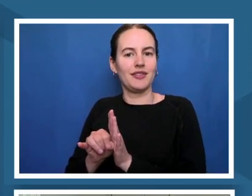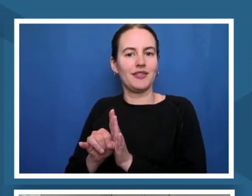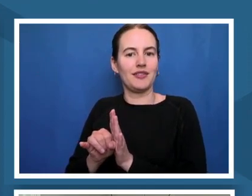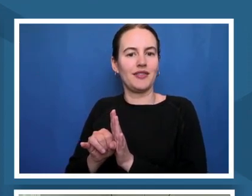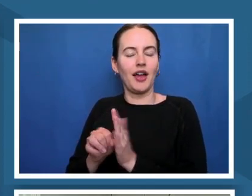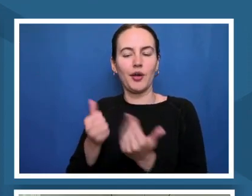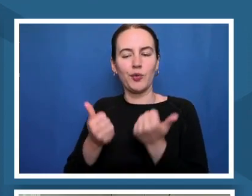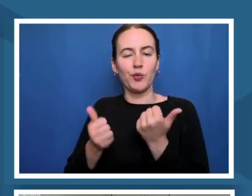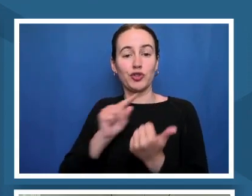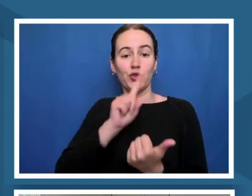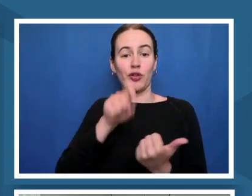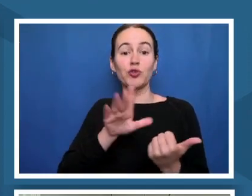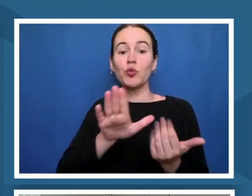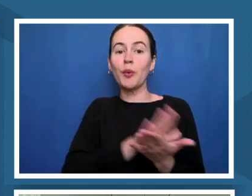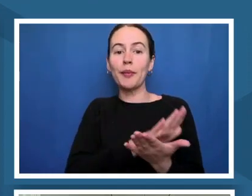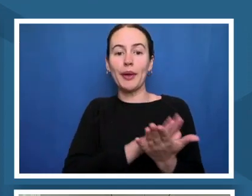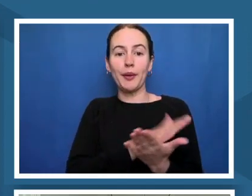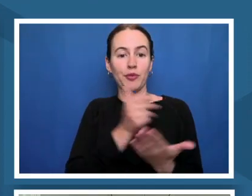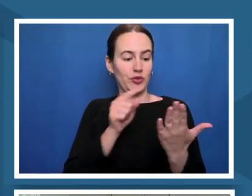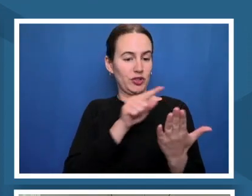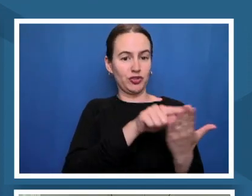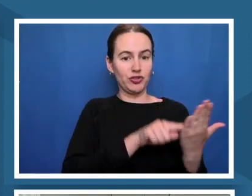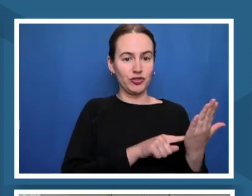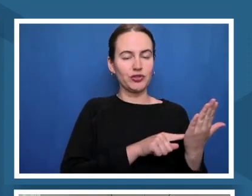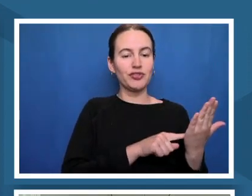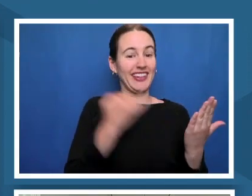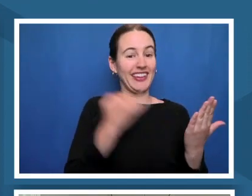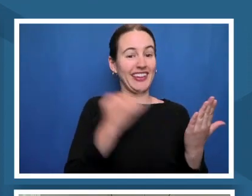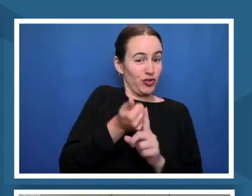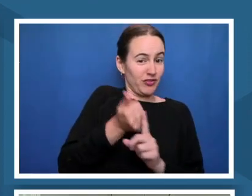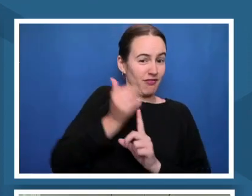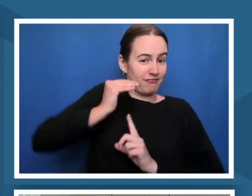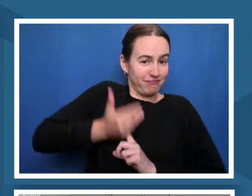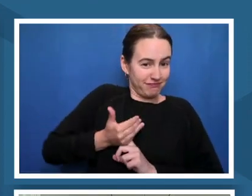be the easiest one for that person to answer